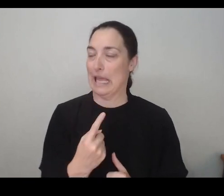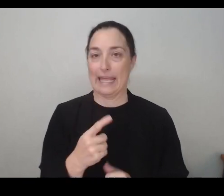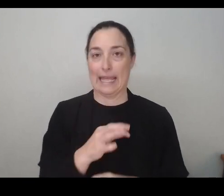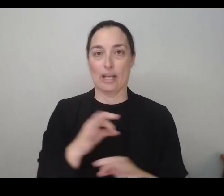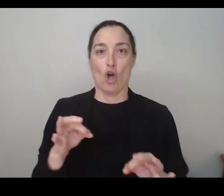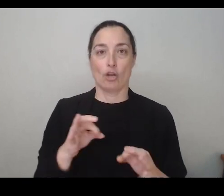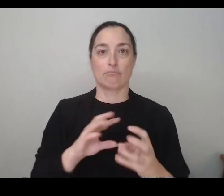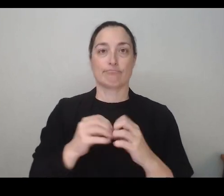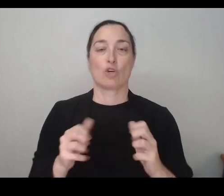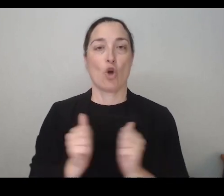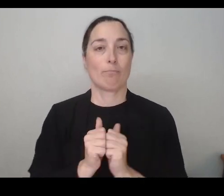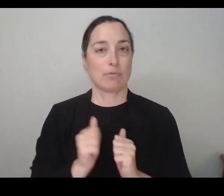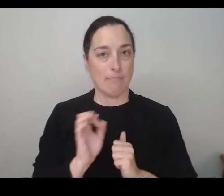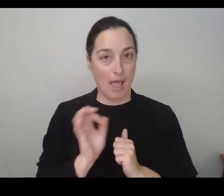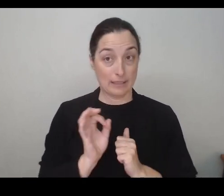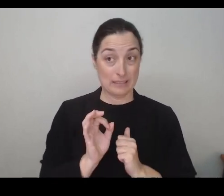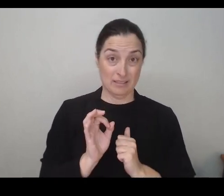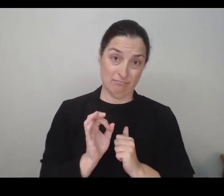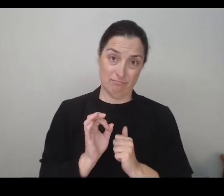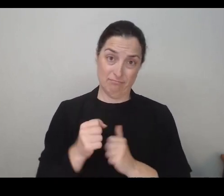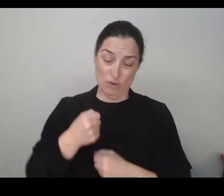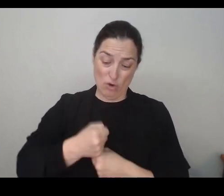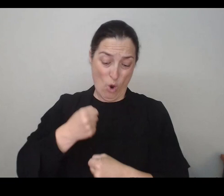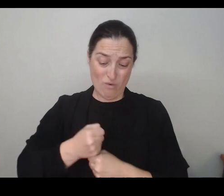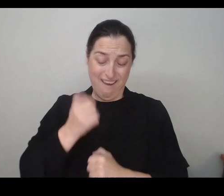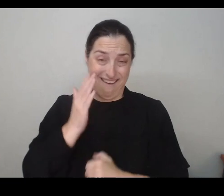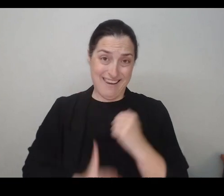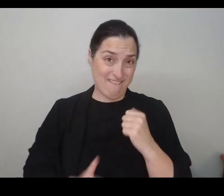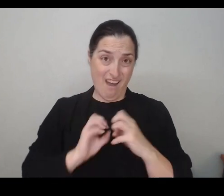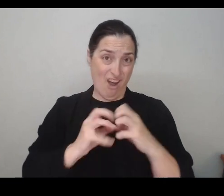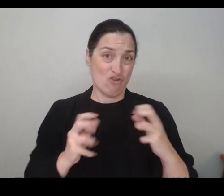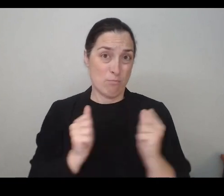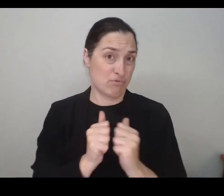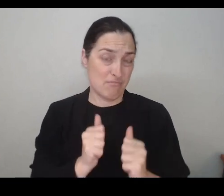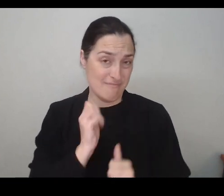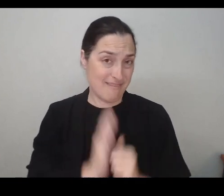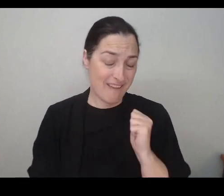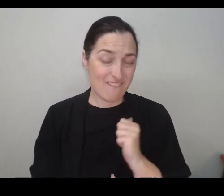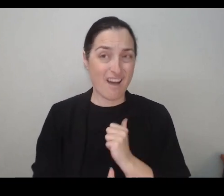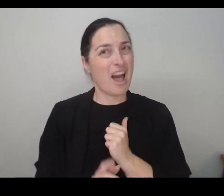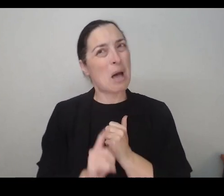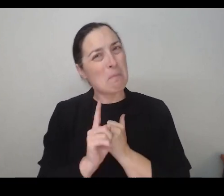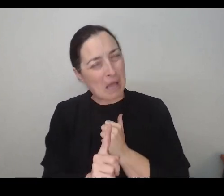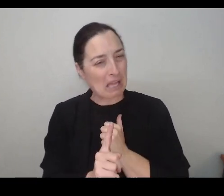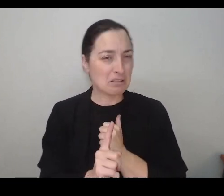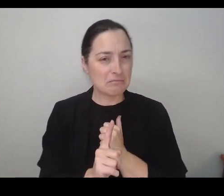Gauguin in a sense never made any compromises right from the start. But there are distinctive things that emerge in, I think,